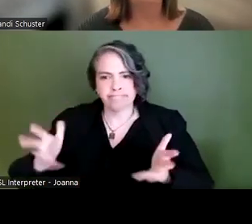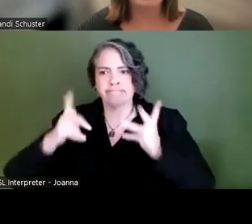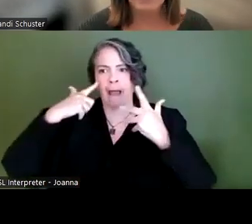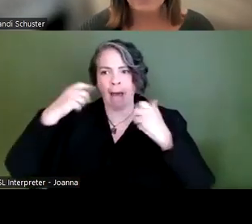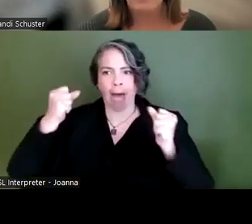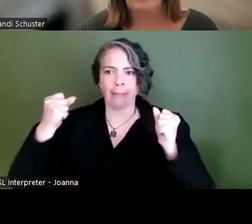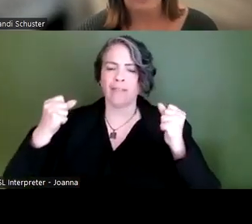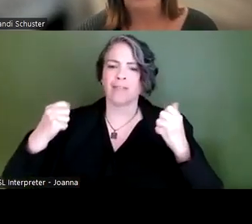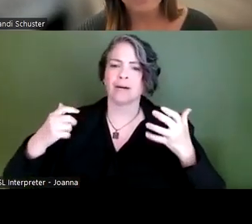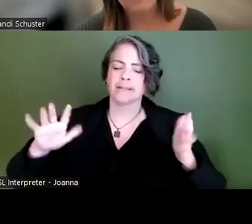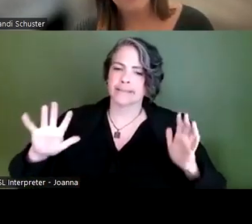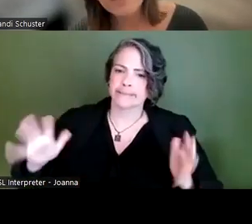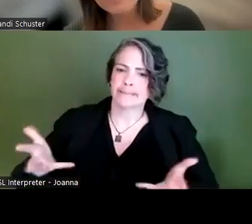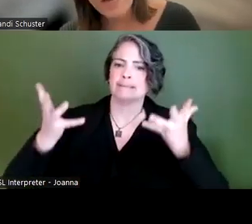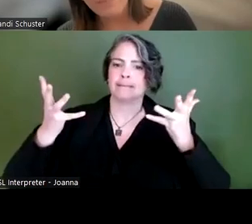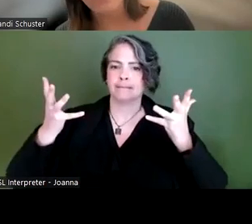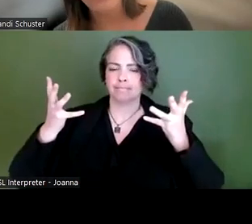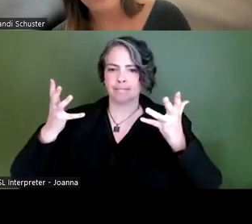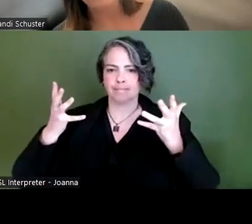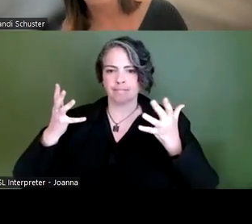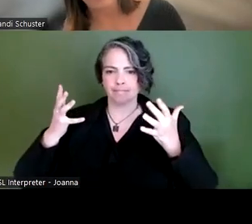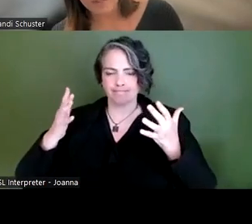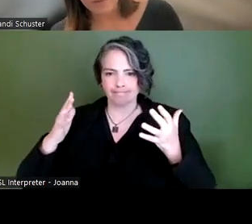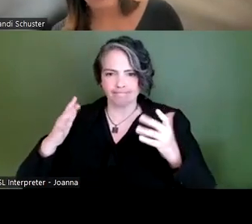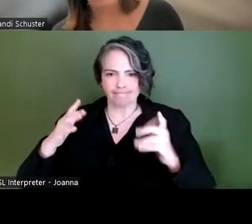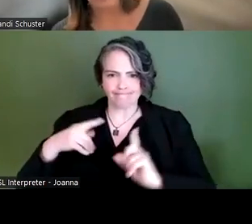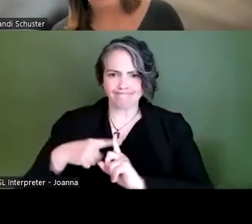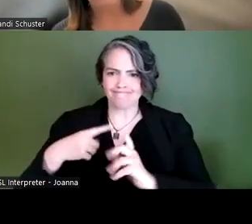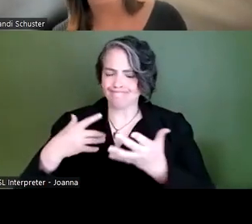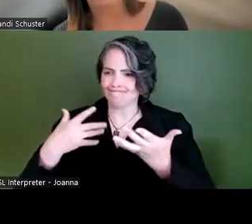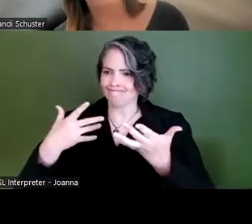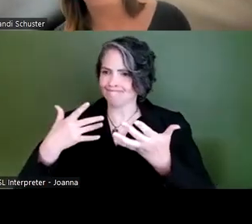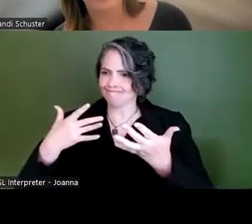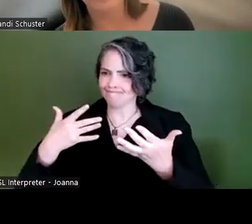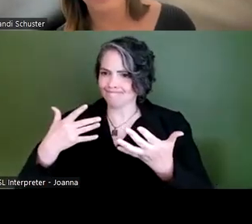creates and takes an important step in creating space for kids and setting the tone that